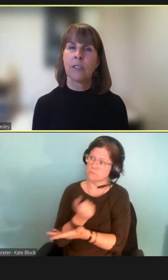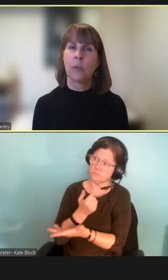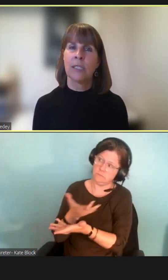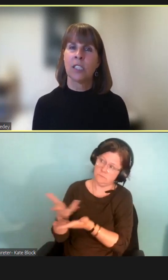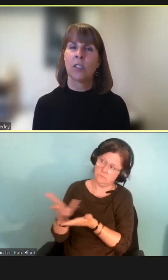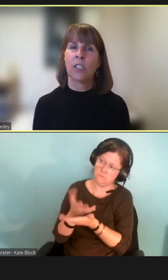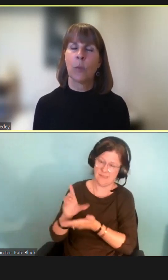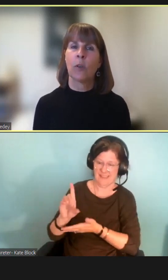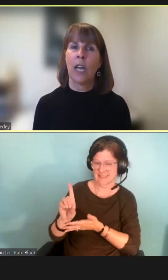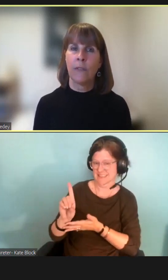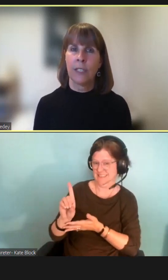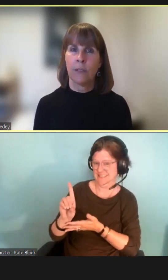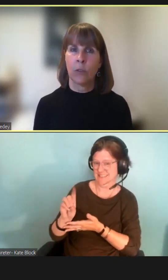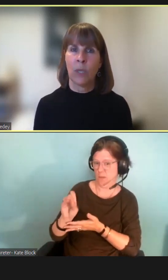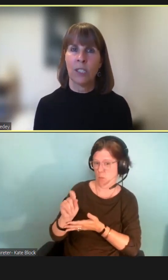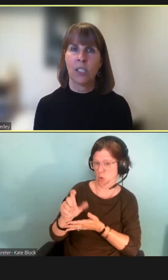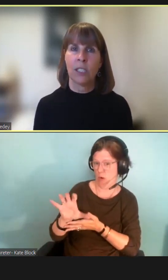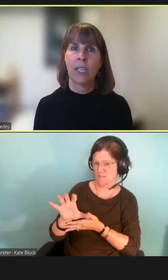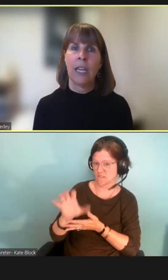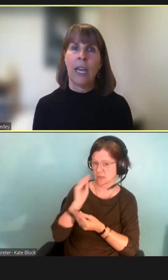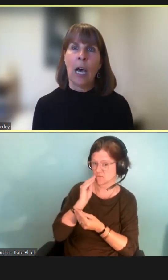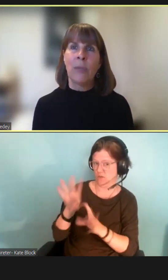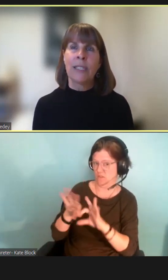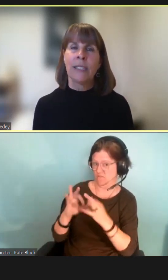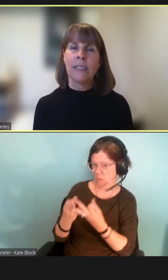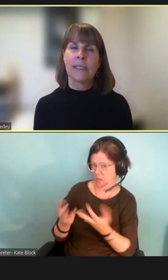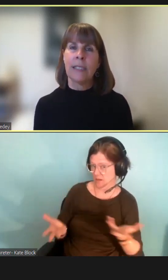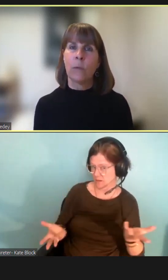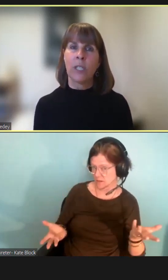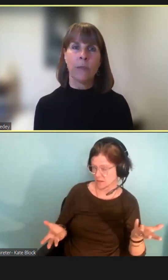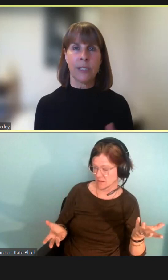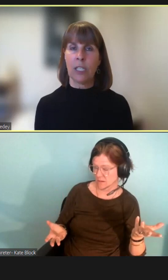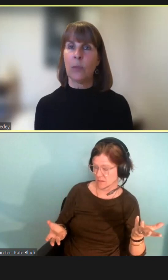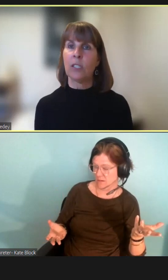additional demographic information because whatever database you may